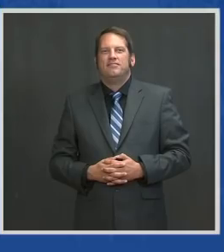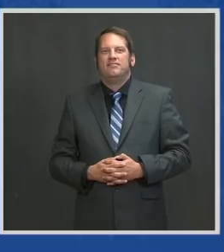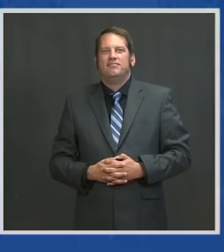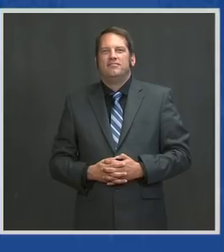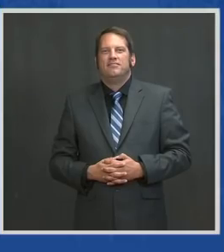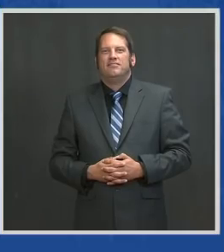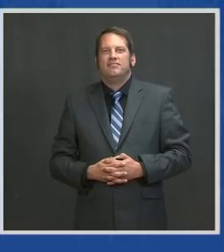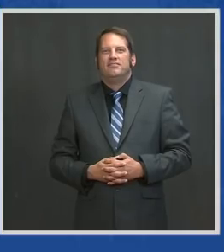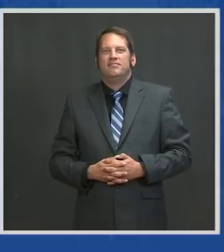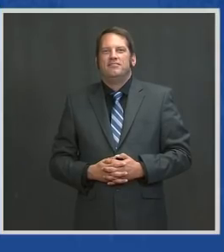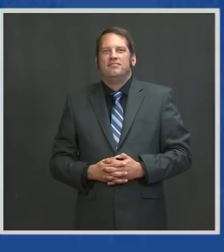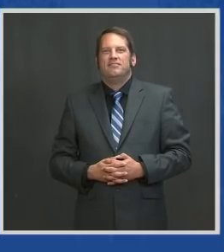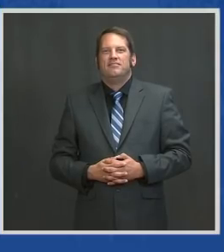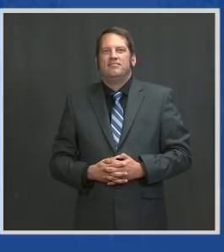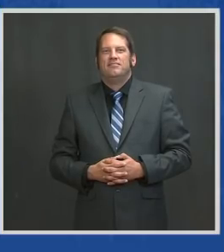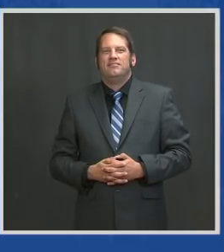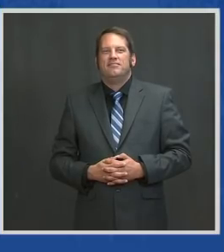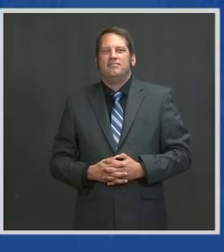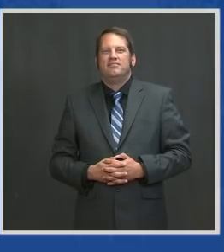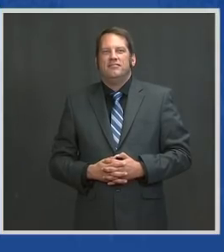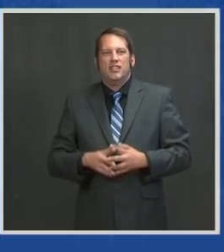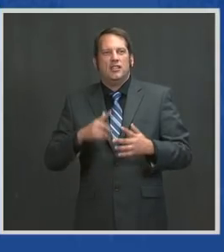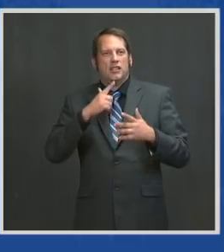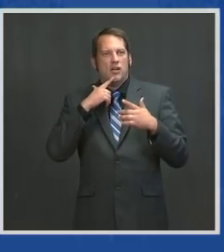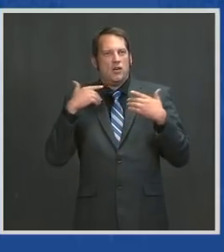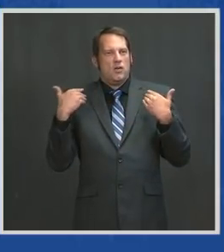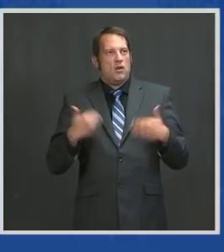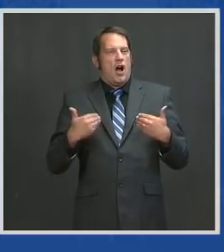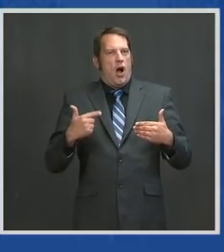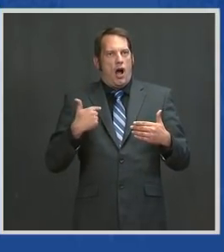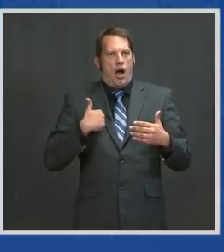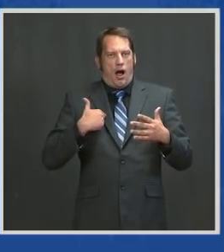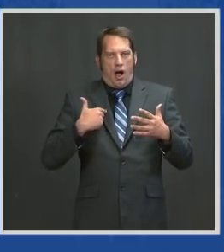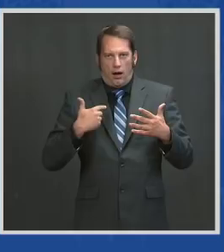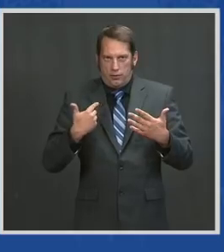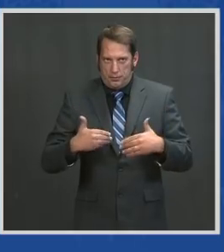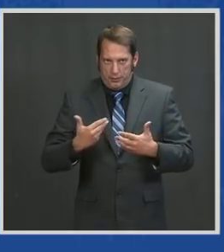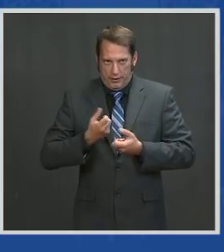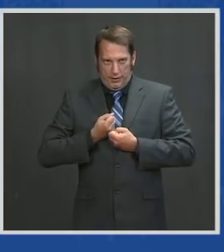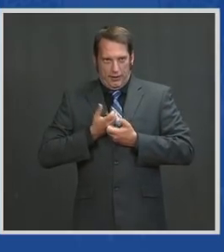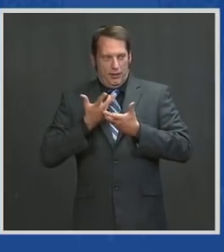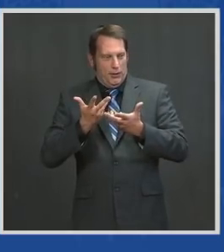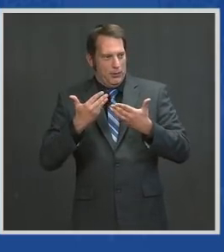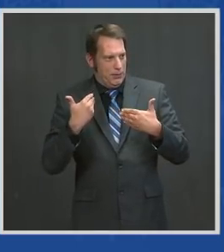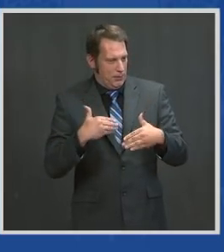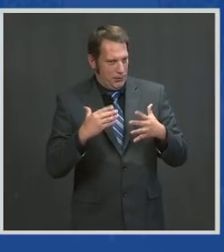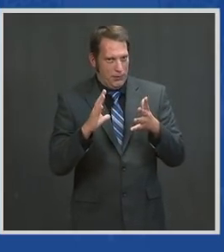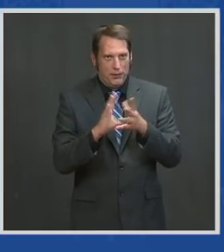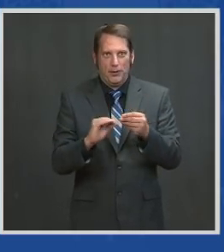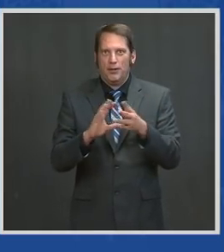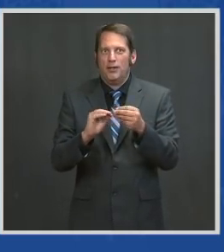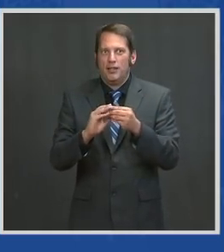Now, it's pretty hard to say this, but I hope you believe it. It is absolutely truly humbling to stand